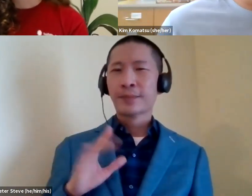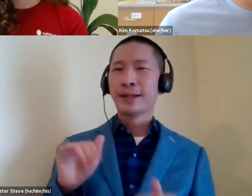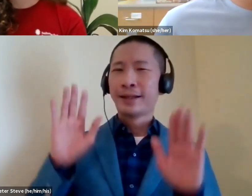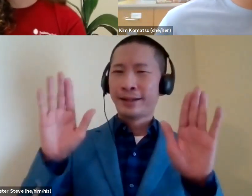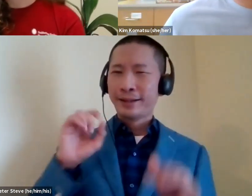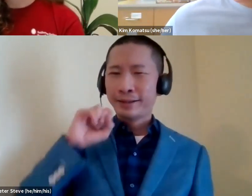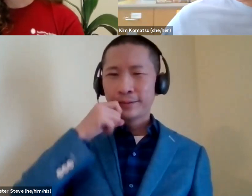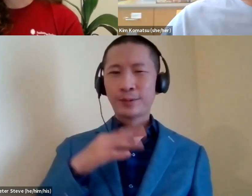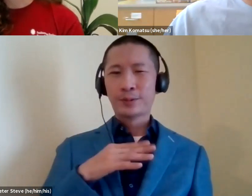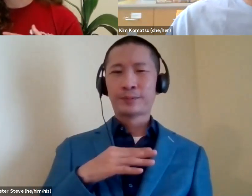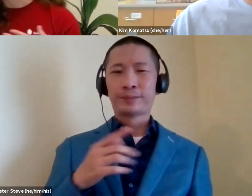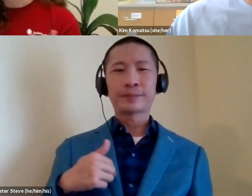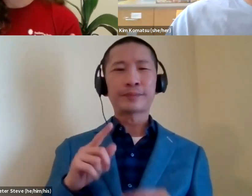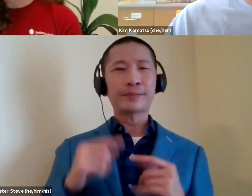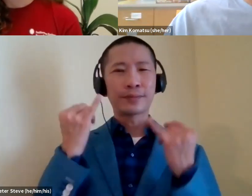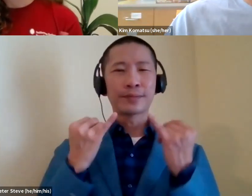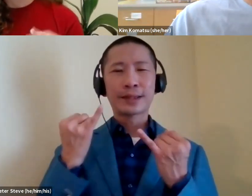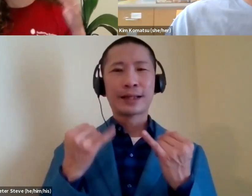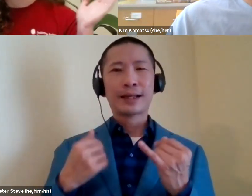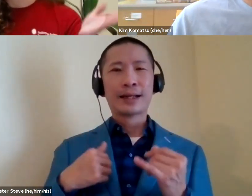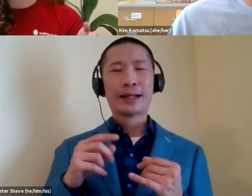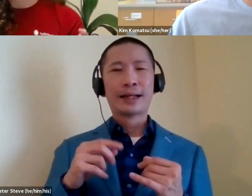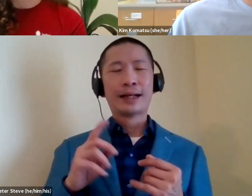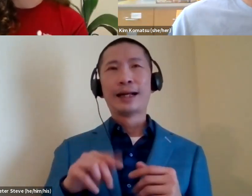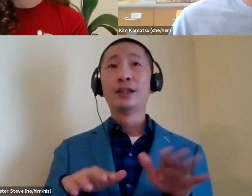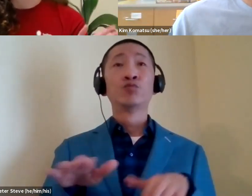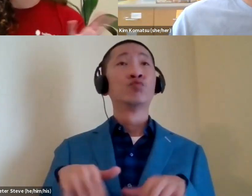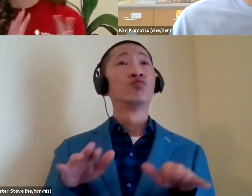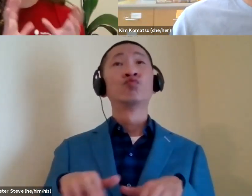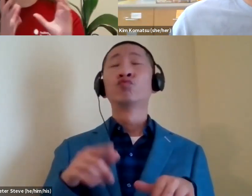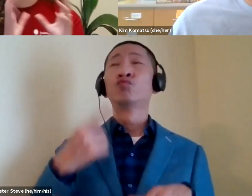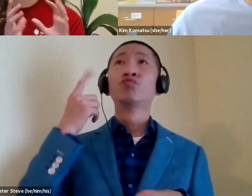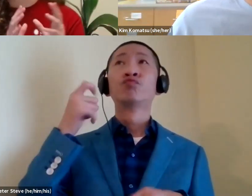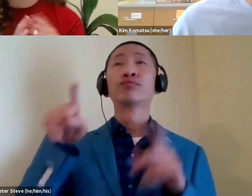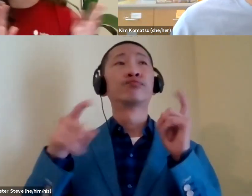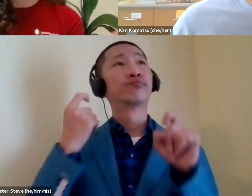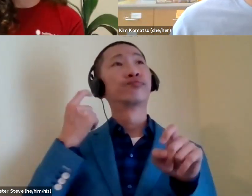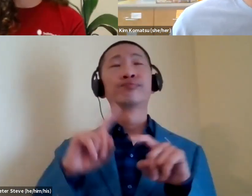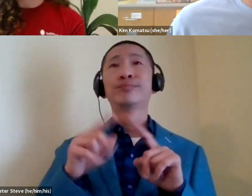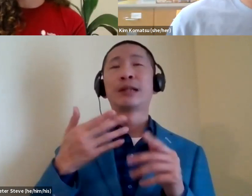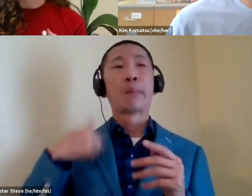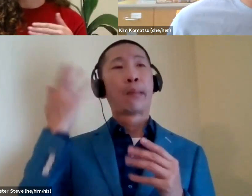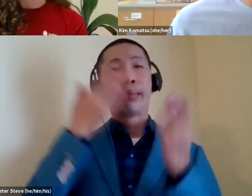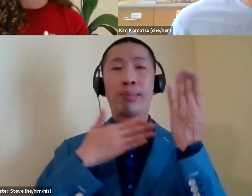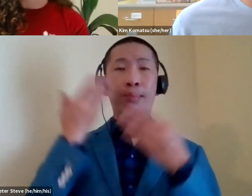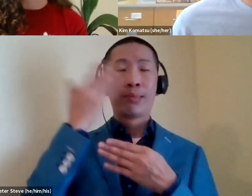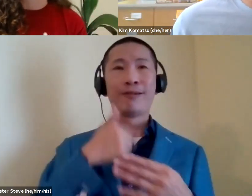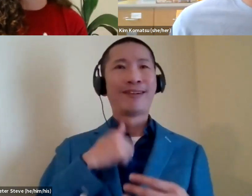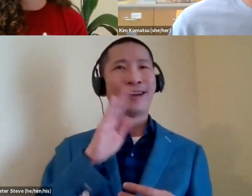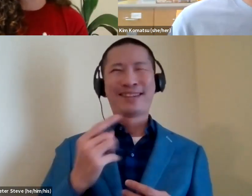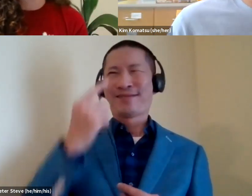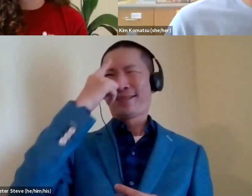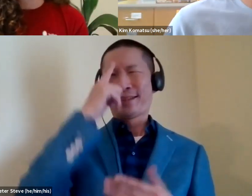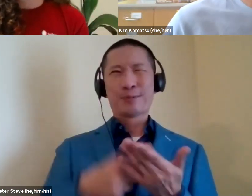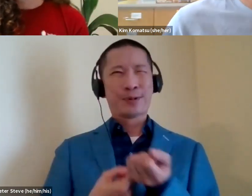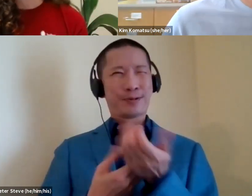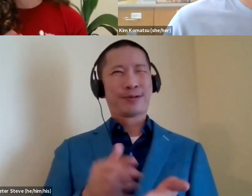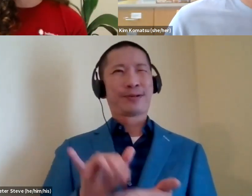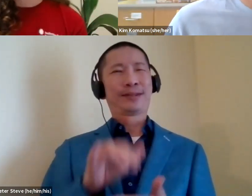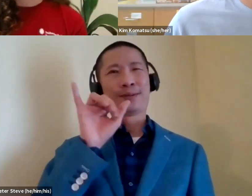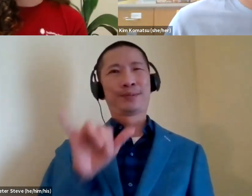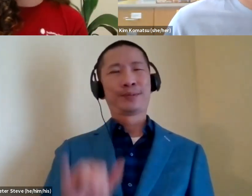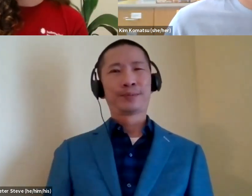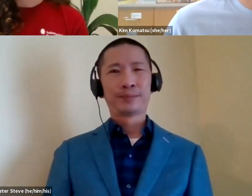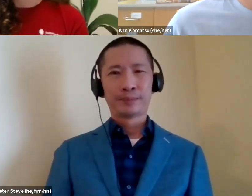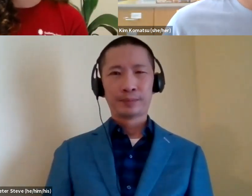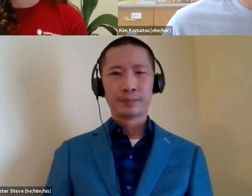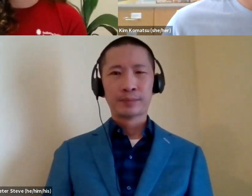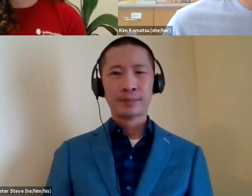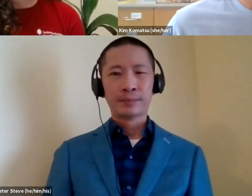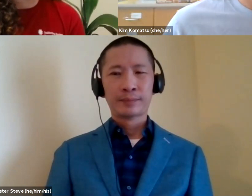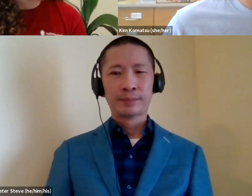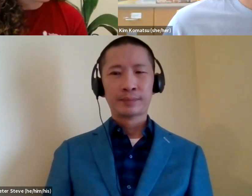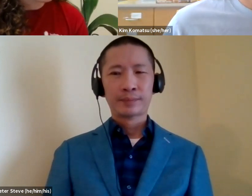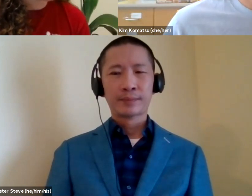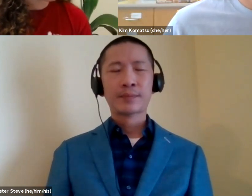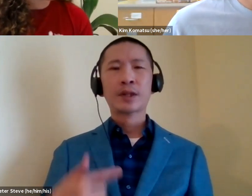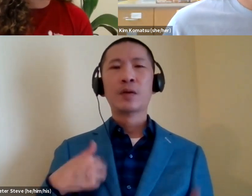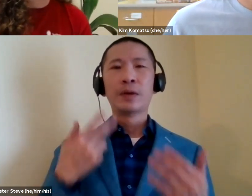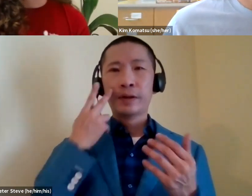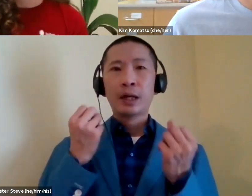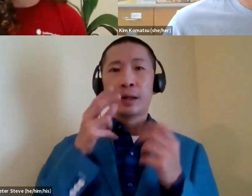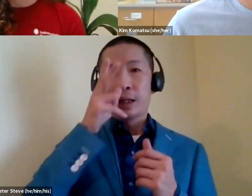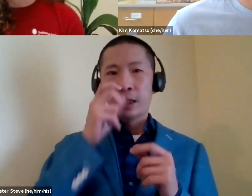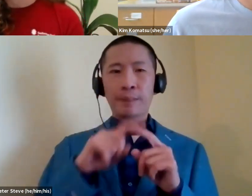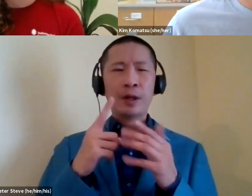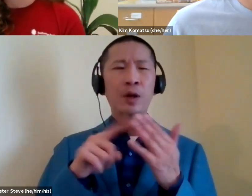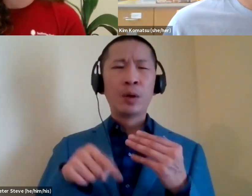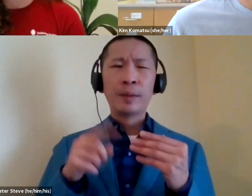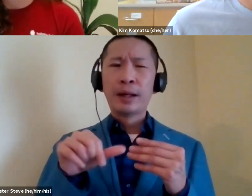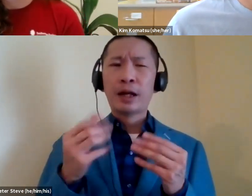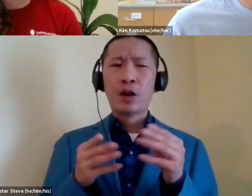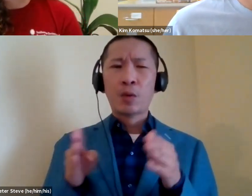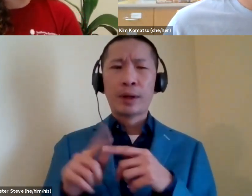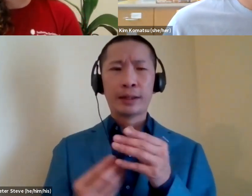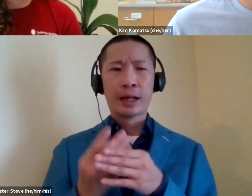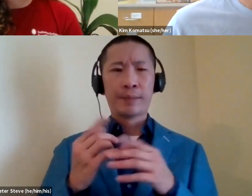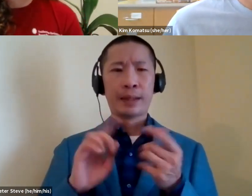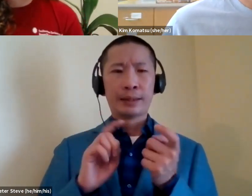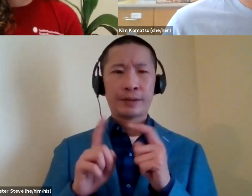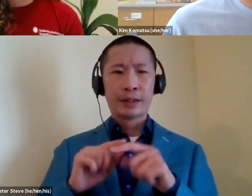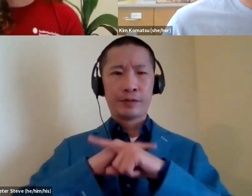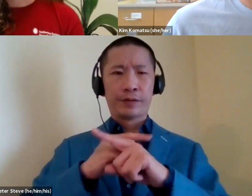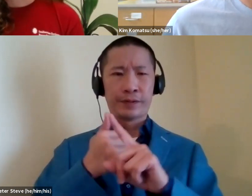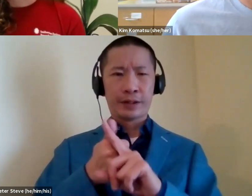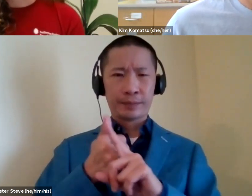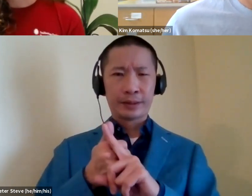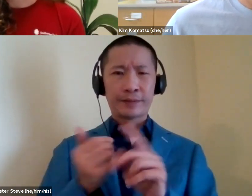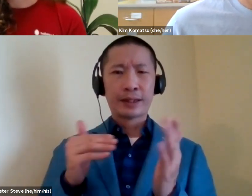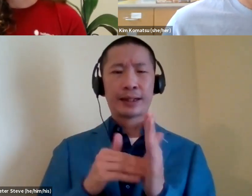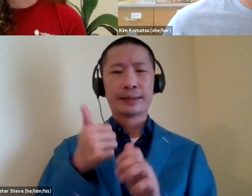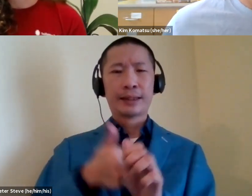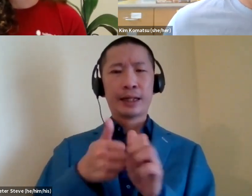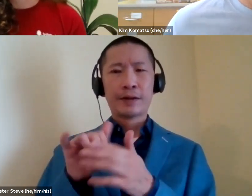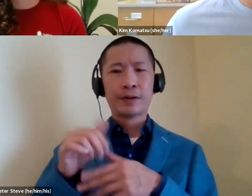Emily Borger: And I can't imagine, I keep looking I just walk past leaves and see all those different things, I never really think about what causes it. Sow we've seen a lot of insects here, but what about ways that plants have adapted to defend themselves against each of those types of damage.